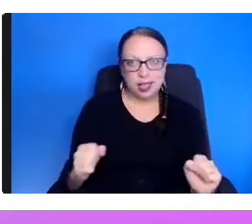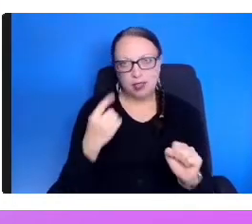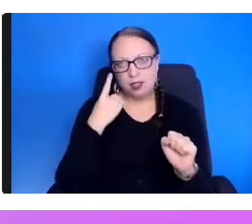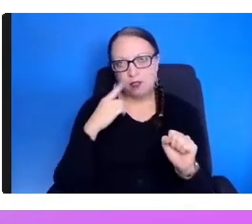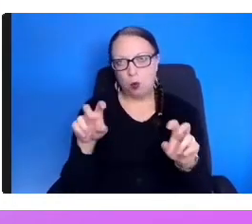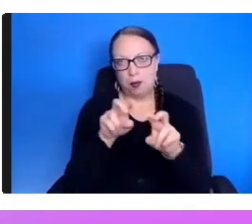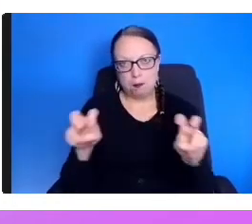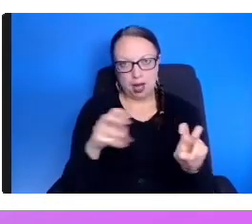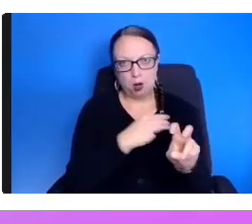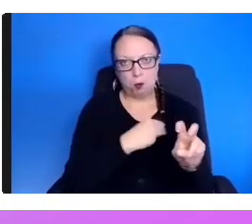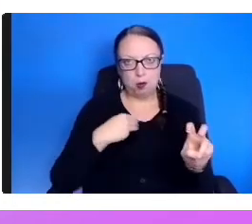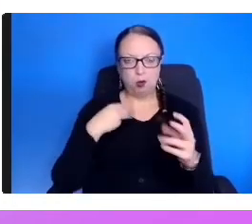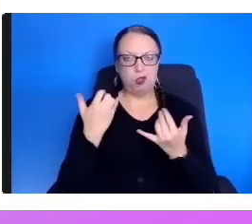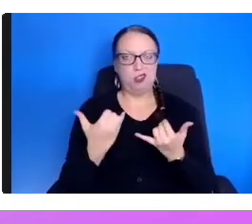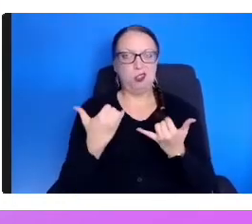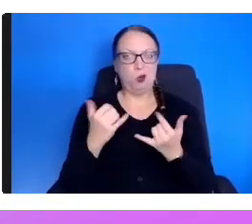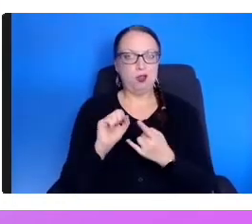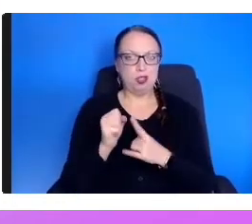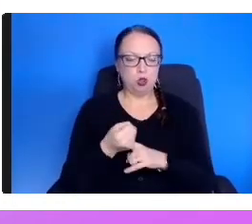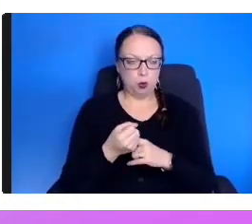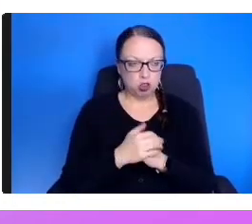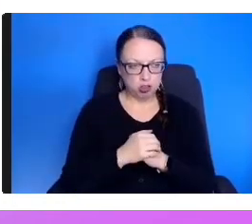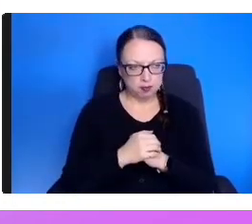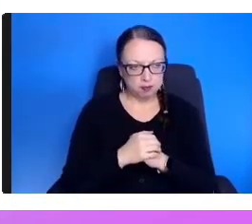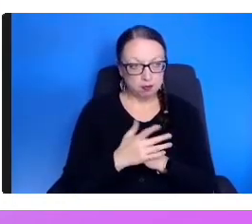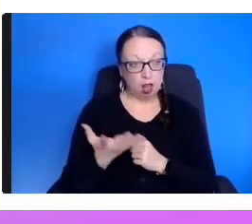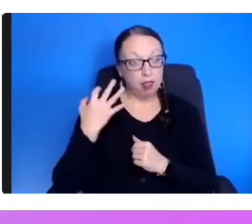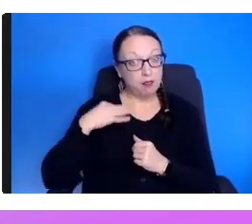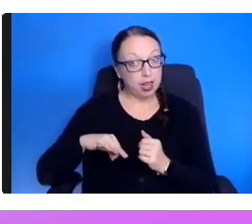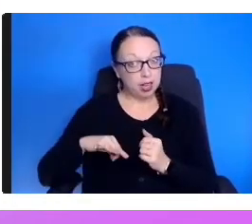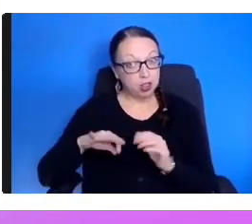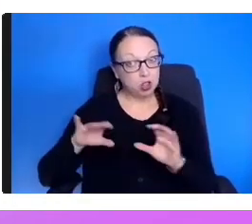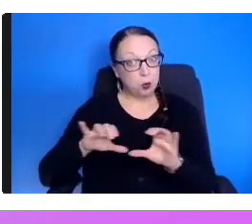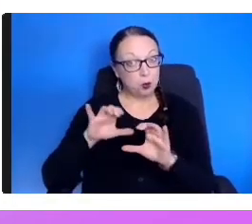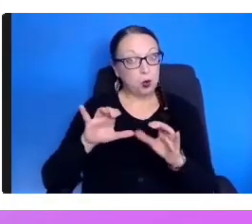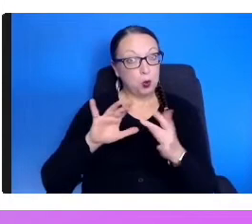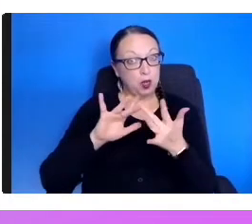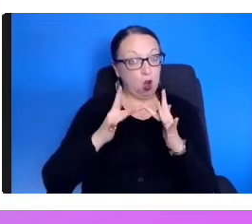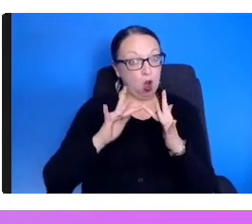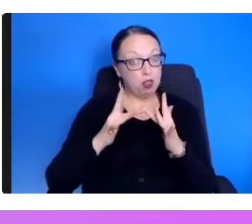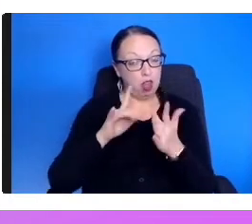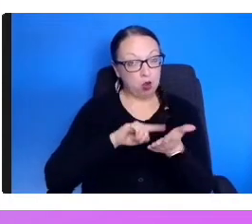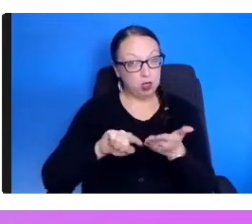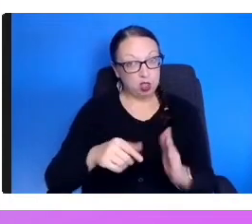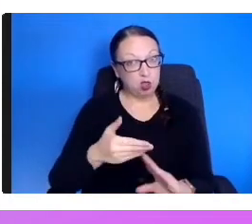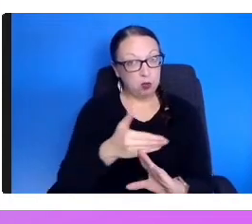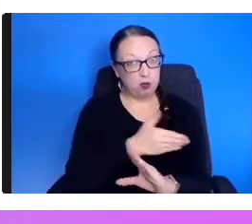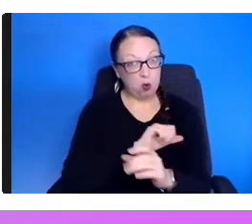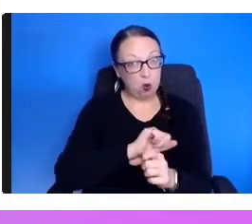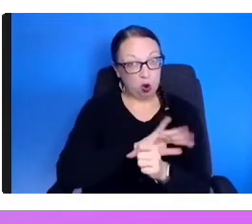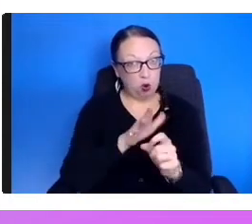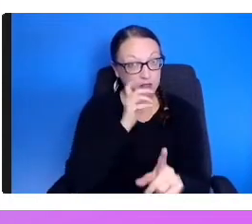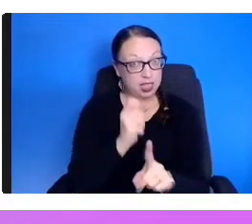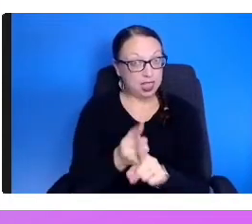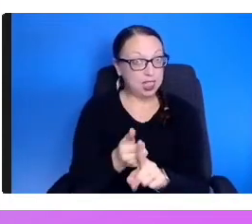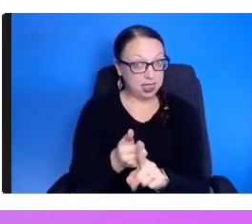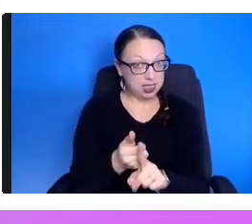in the current situation, the advantages we were doing remote research actually before COVID hit, so this was a great way